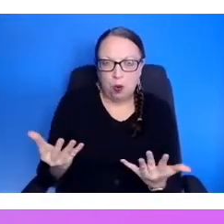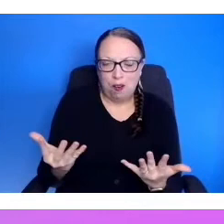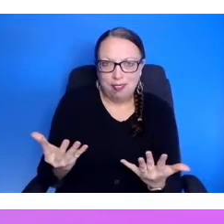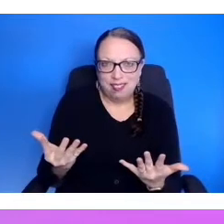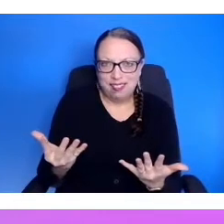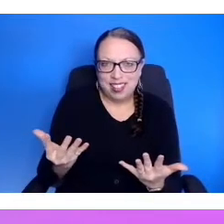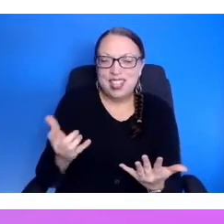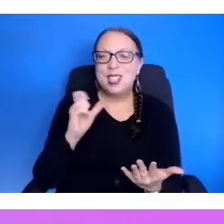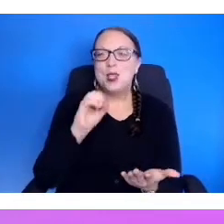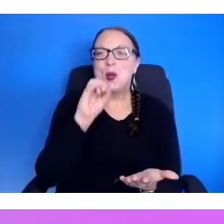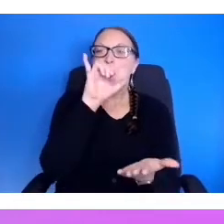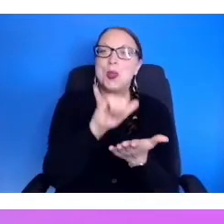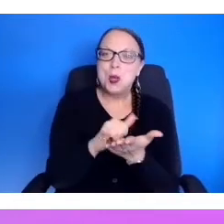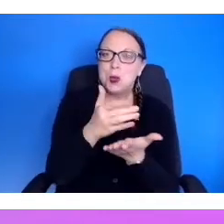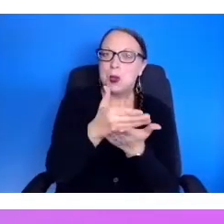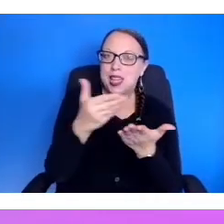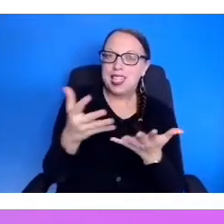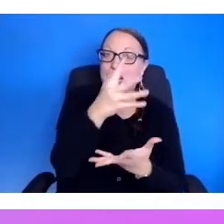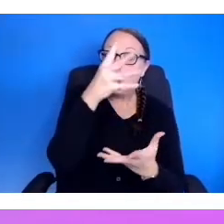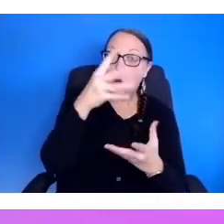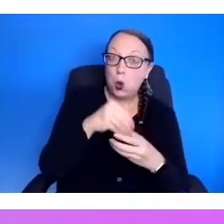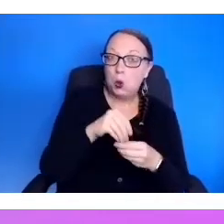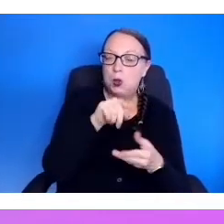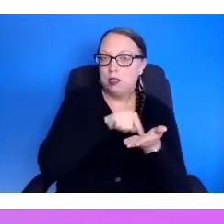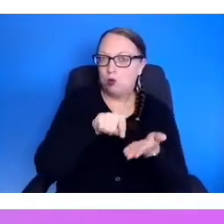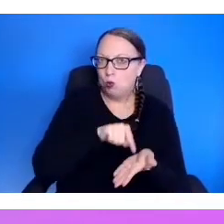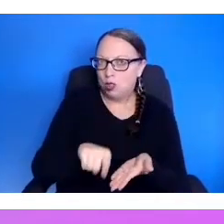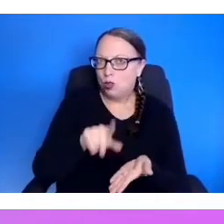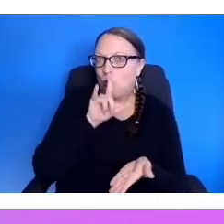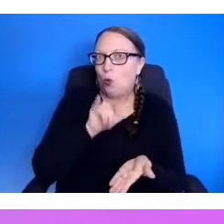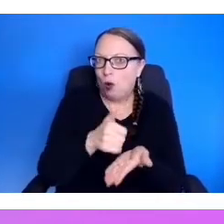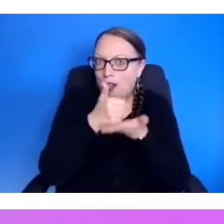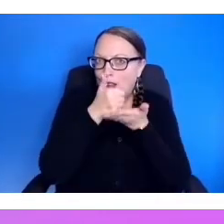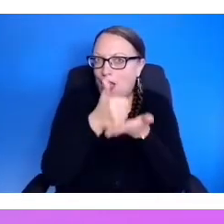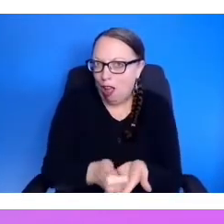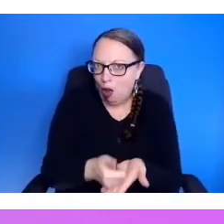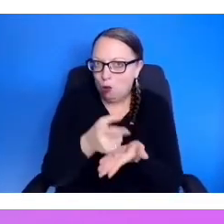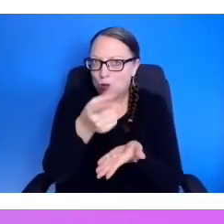that inclusive research can bring forward